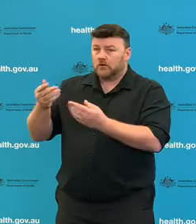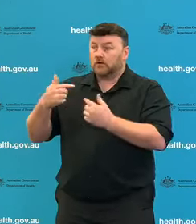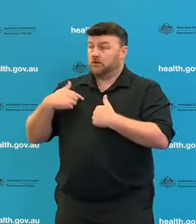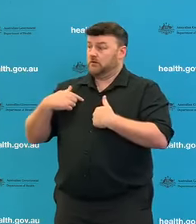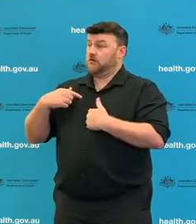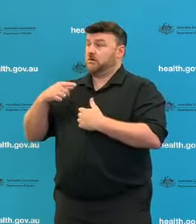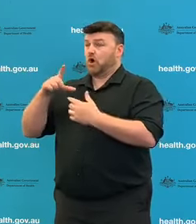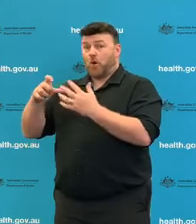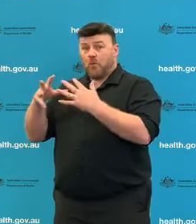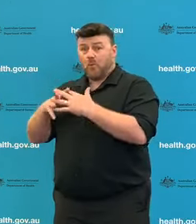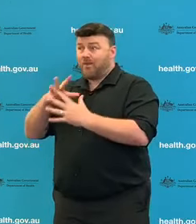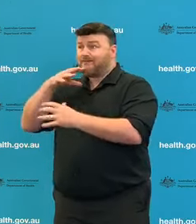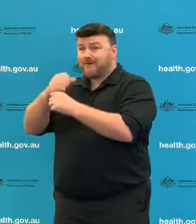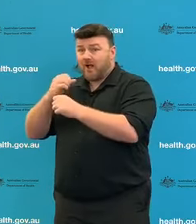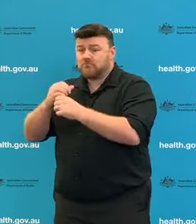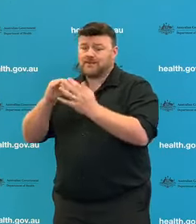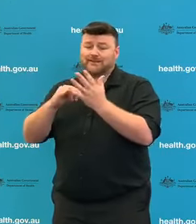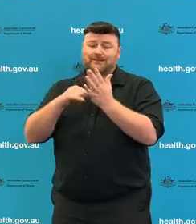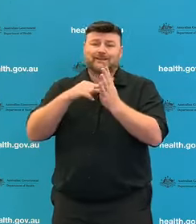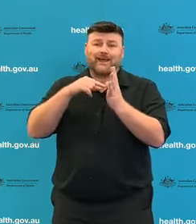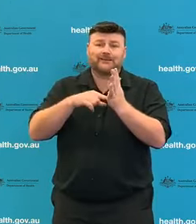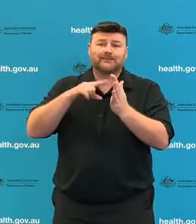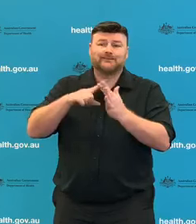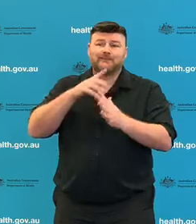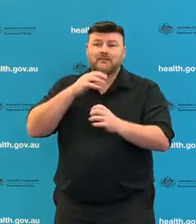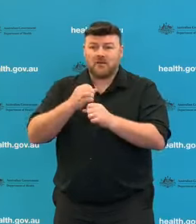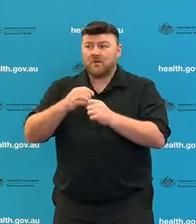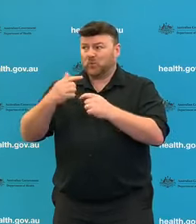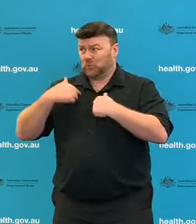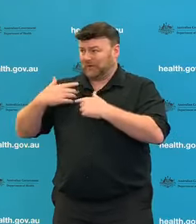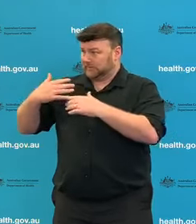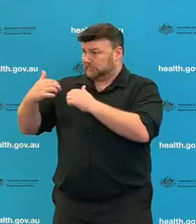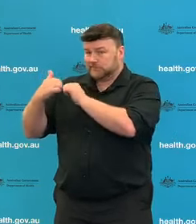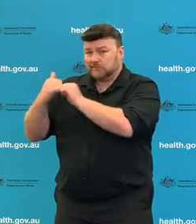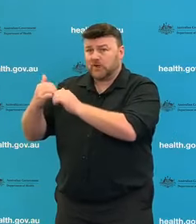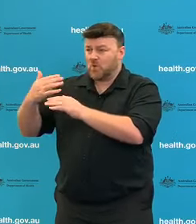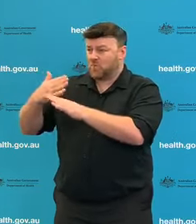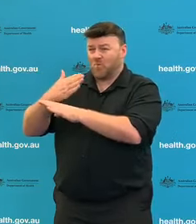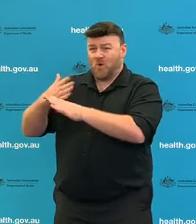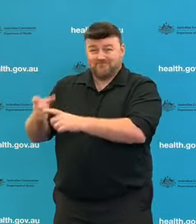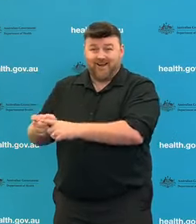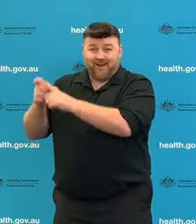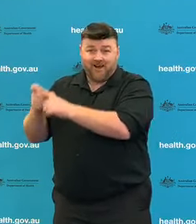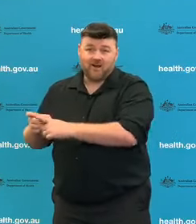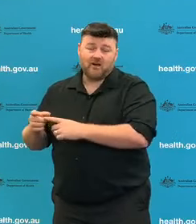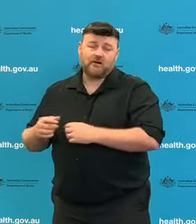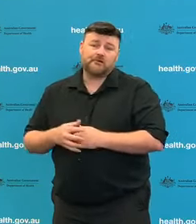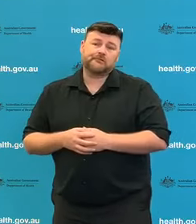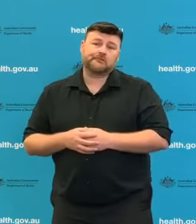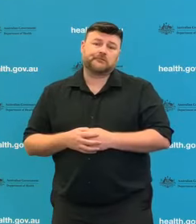state level as I'm sure you can appreciate this is a complex issue of identifying people